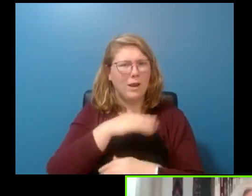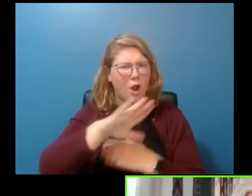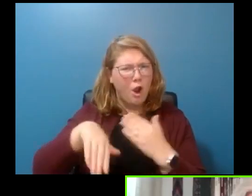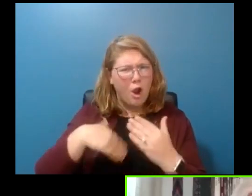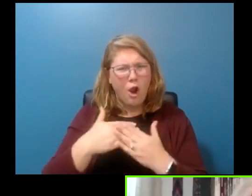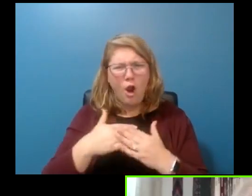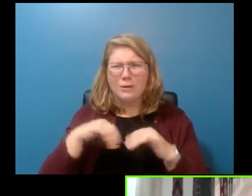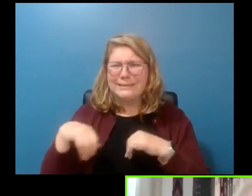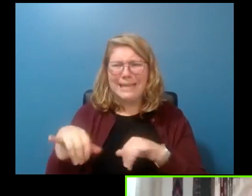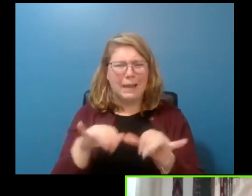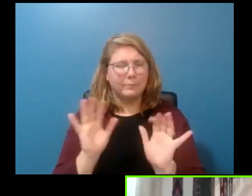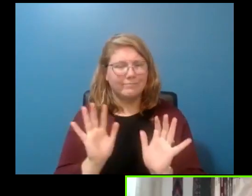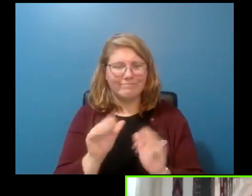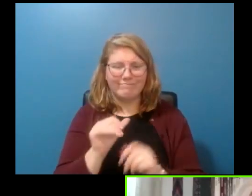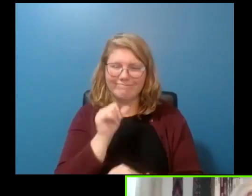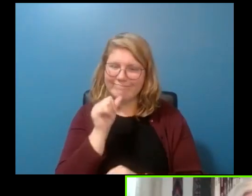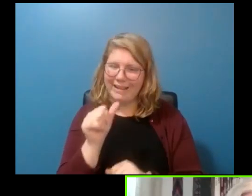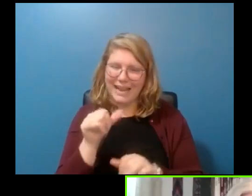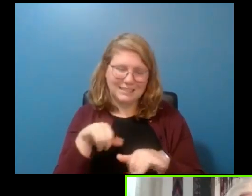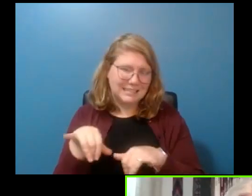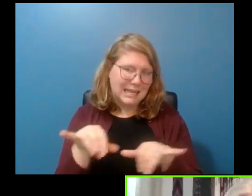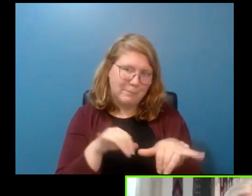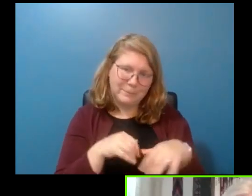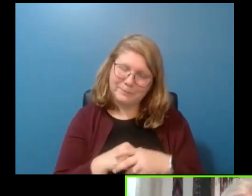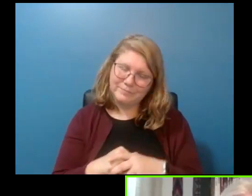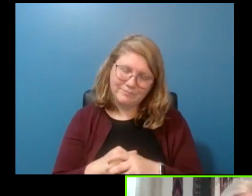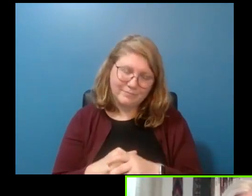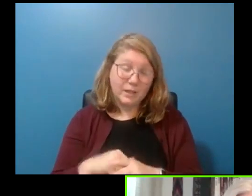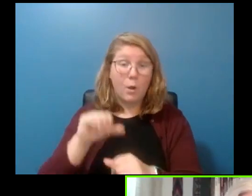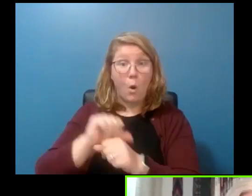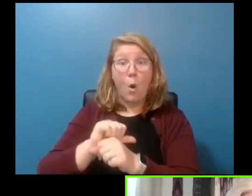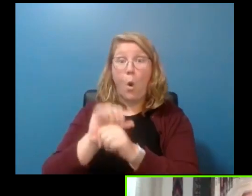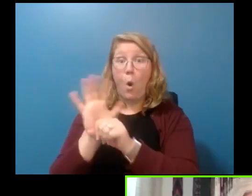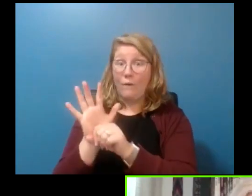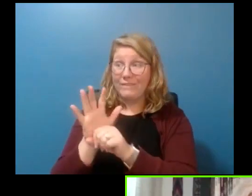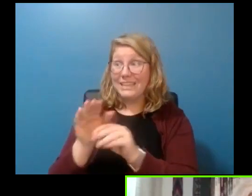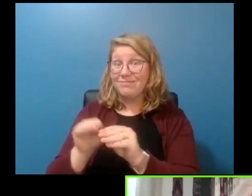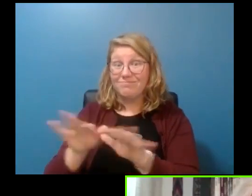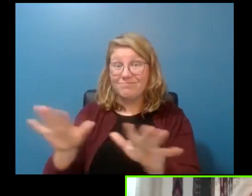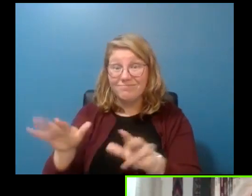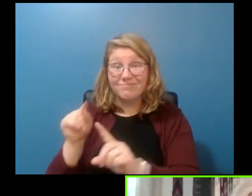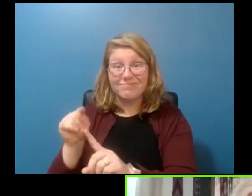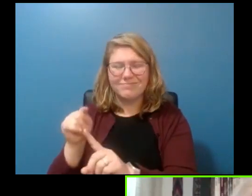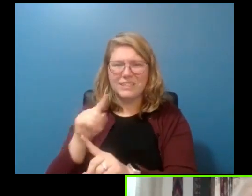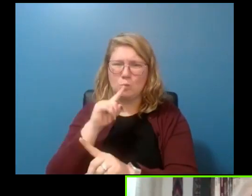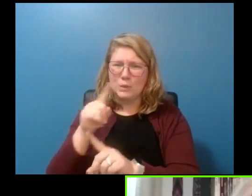fatigue is a real thing. When you are in a meeting with a group, you're looking at maybe